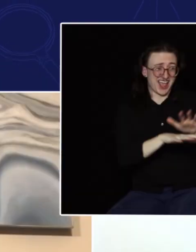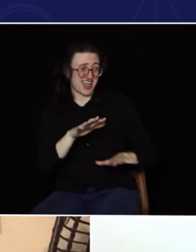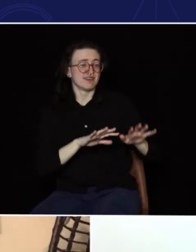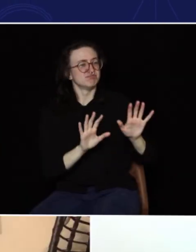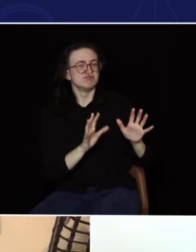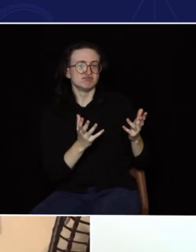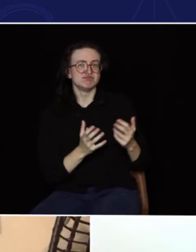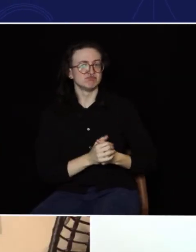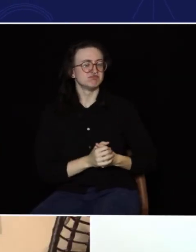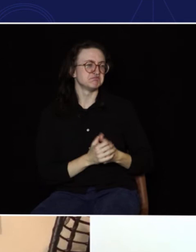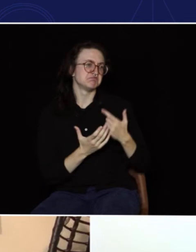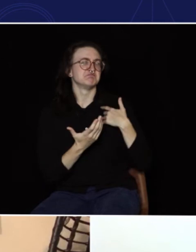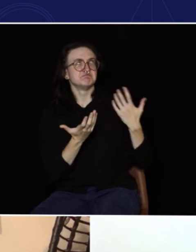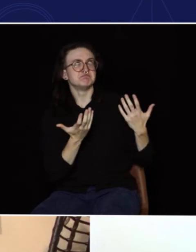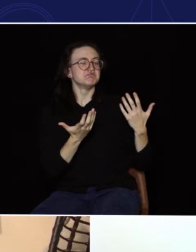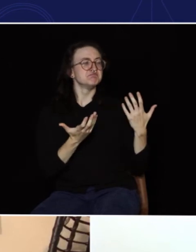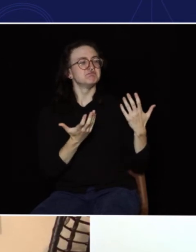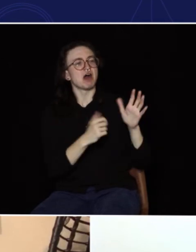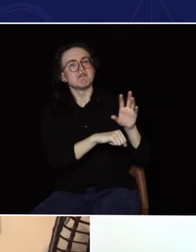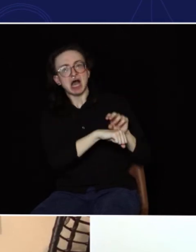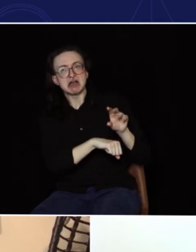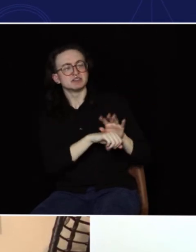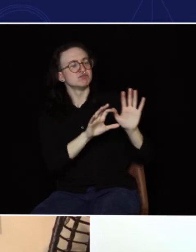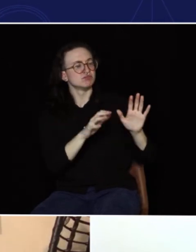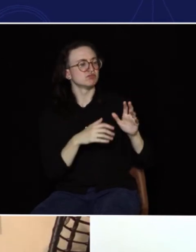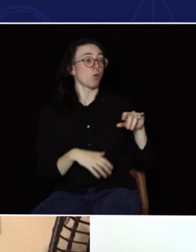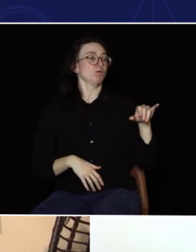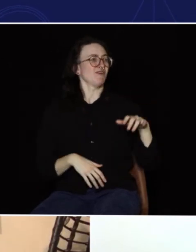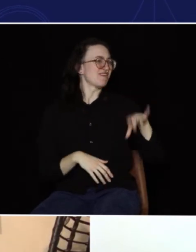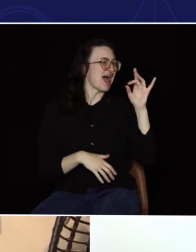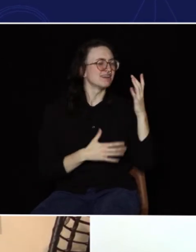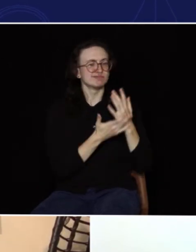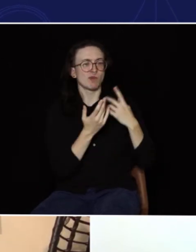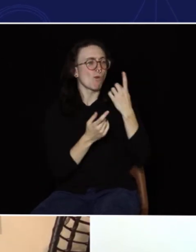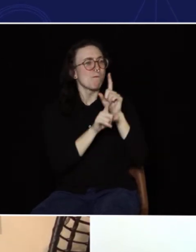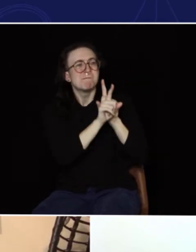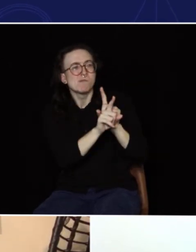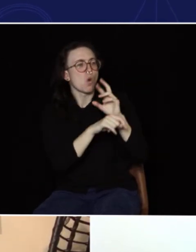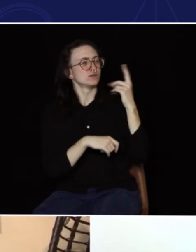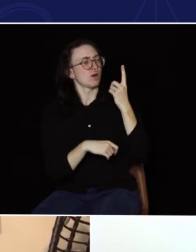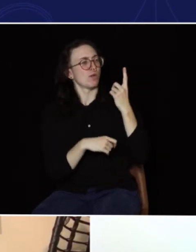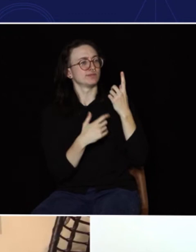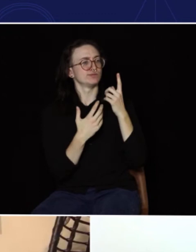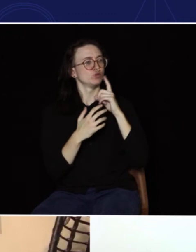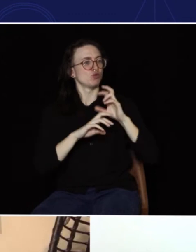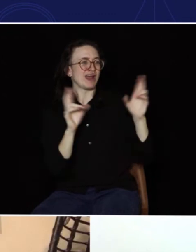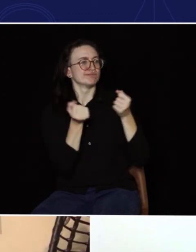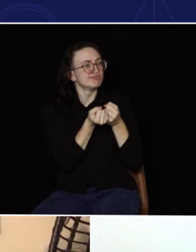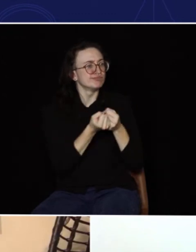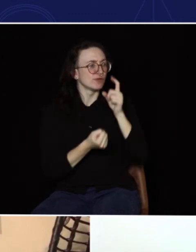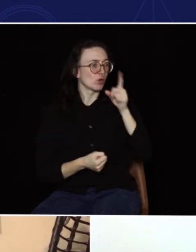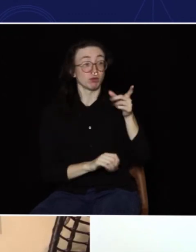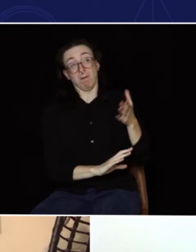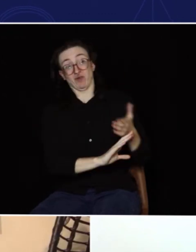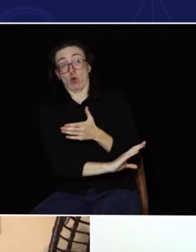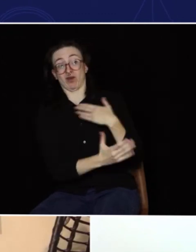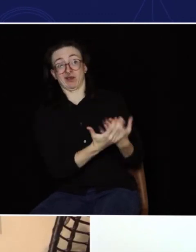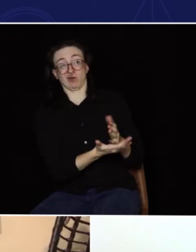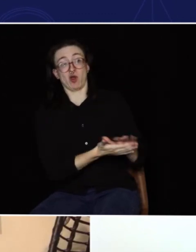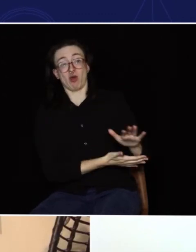[WILLIAMS:] So I will say, advice: find an advocate that can be there from you -- for you, before you even start college.